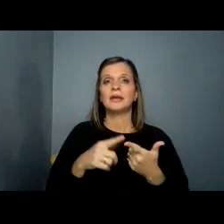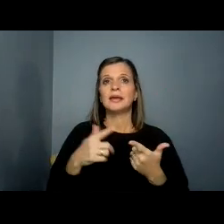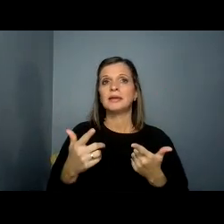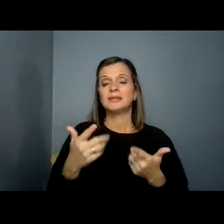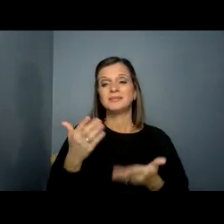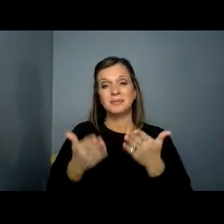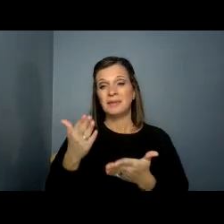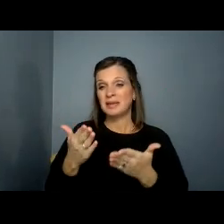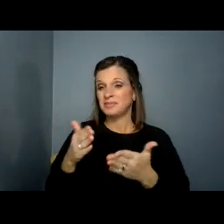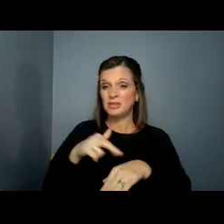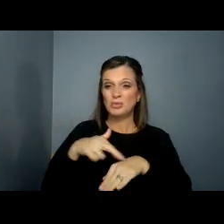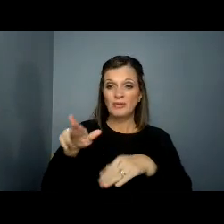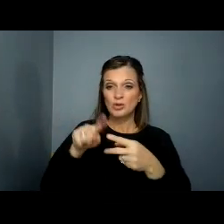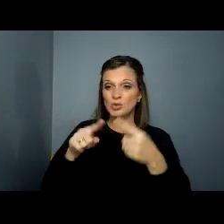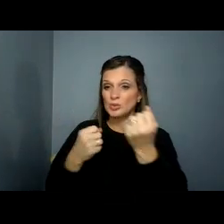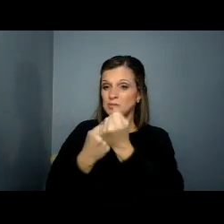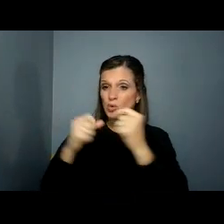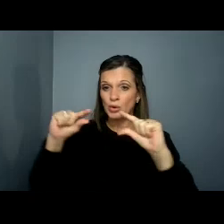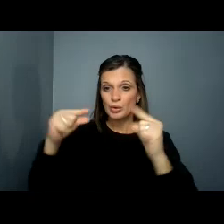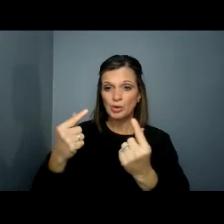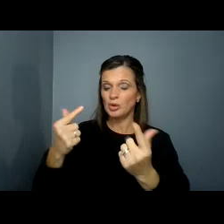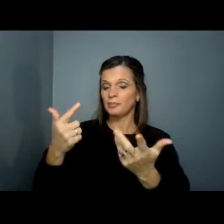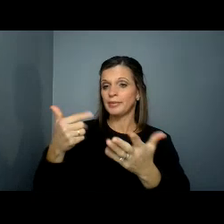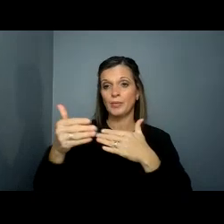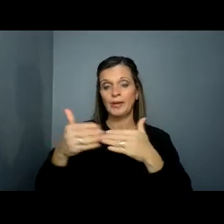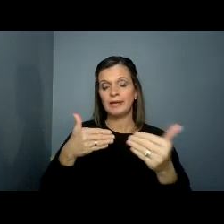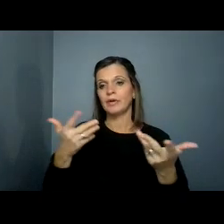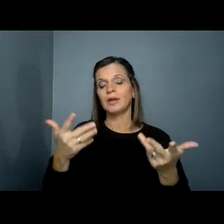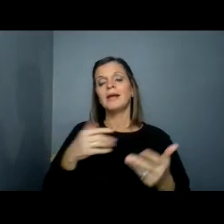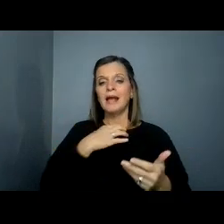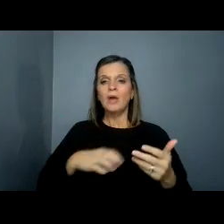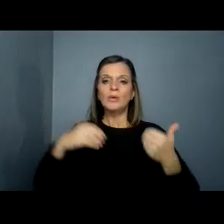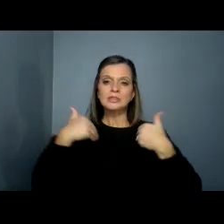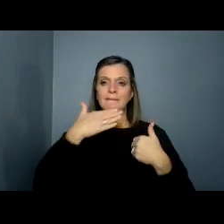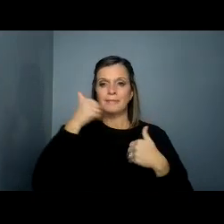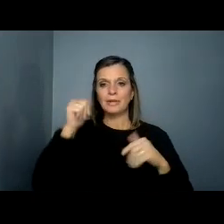or something, whatever can do to help. But there's nothing. I wish there was.